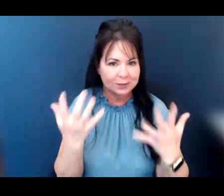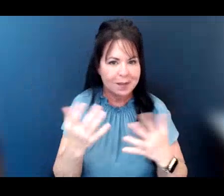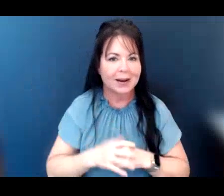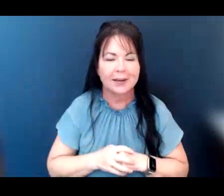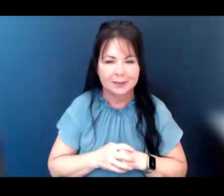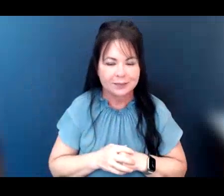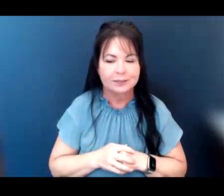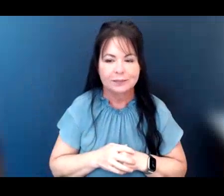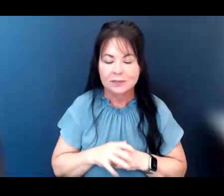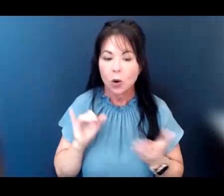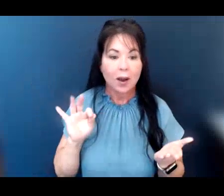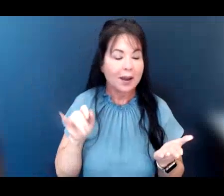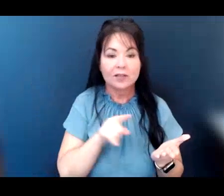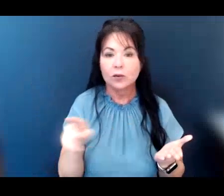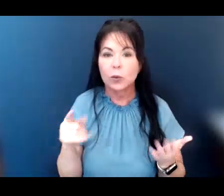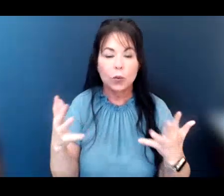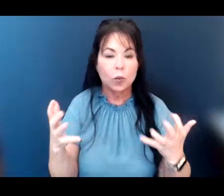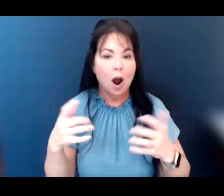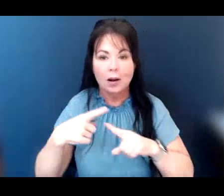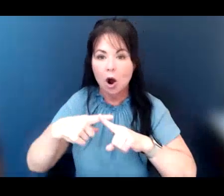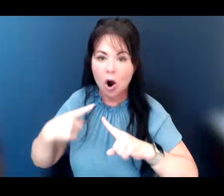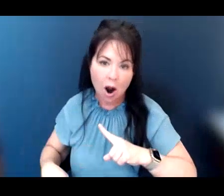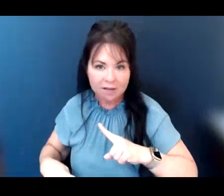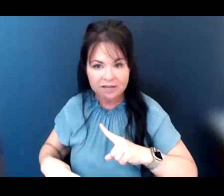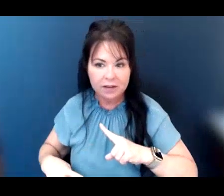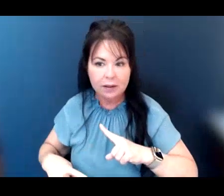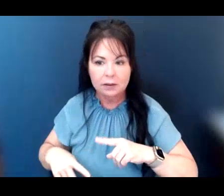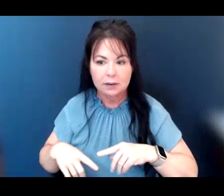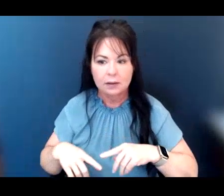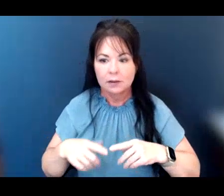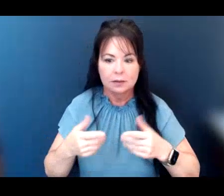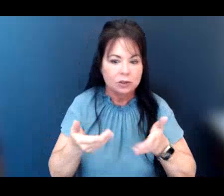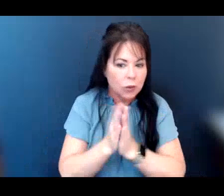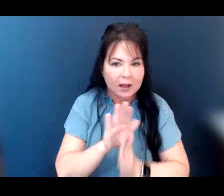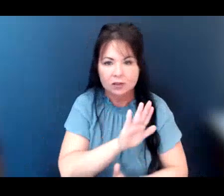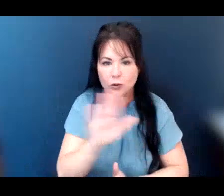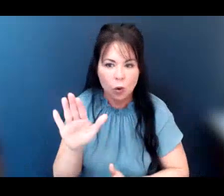If you would like to come off mic and answer your-- excuse me-- and ask your question, please feel free to raise your hand.